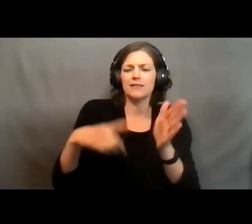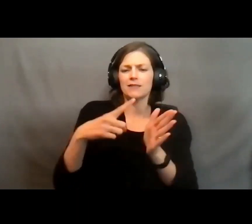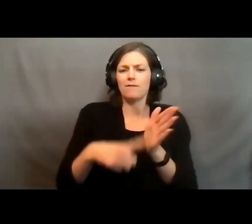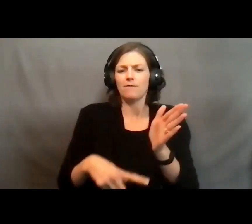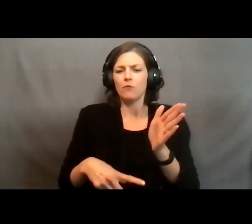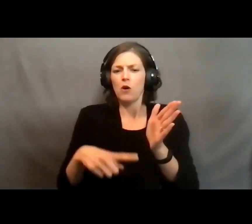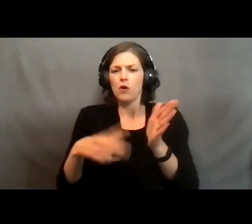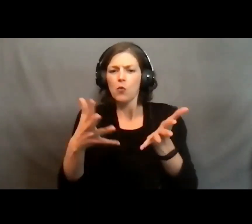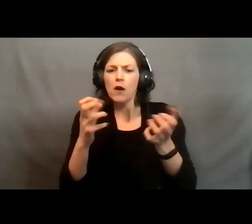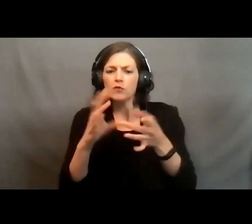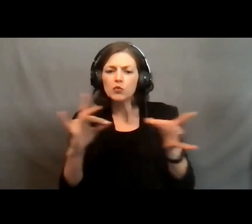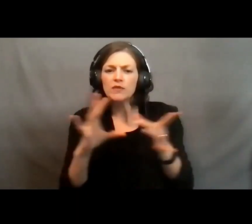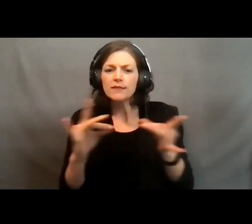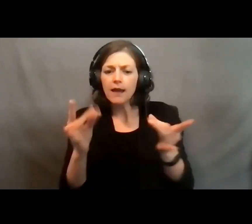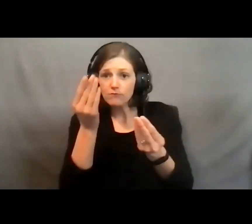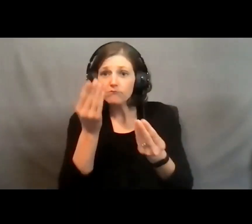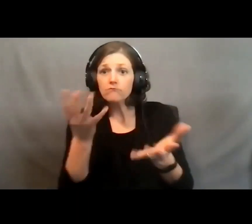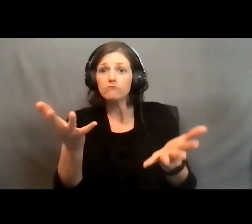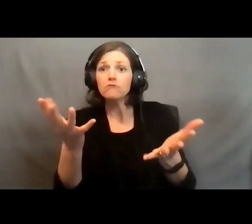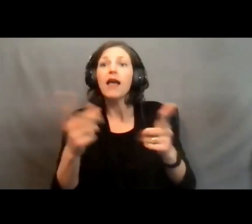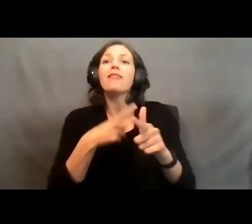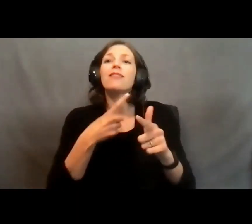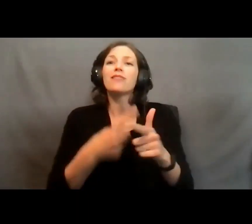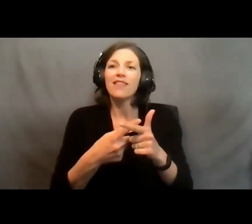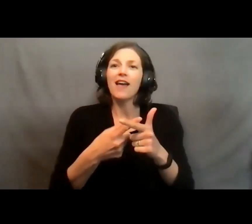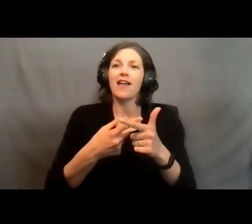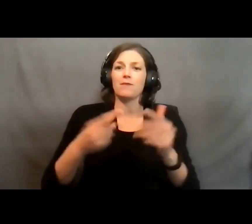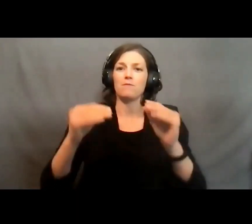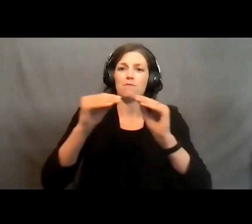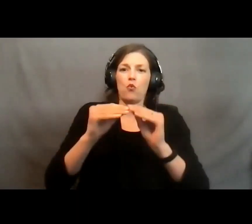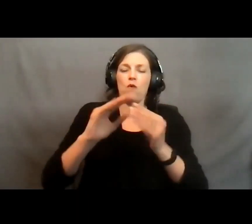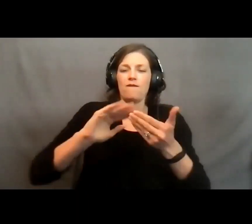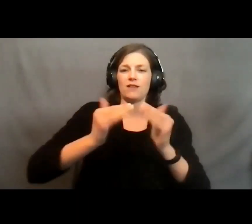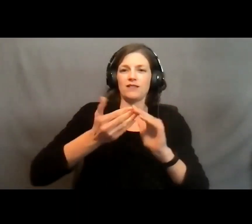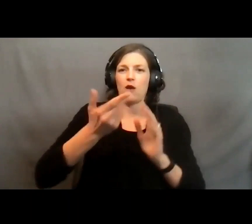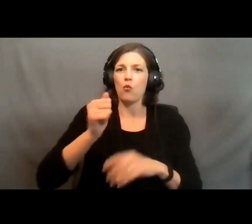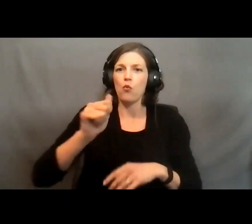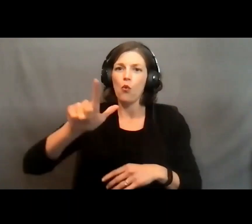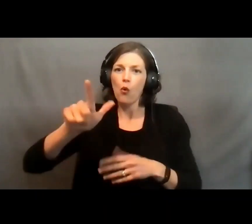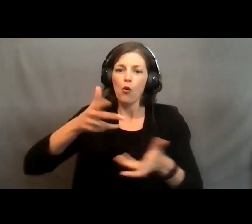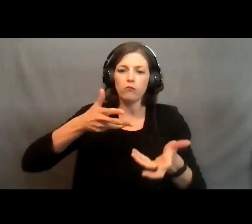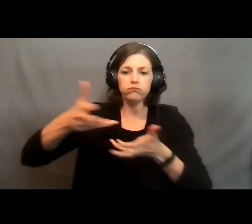And then engaging in more of a townhome eating 13:36:50 led by the chair or moderator.